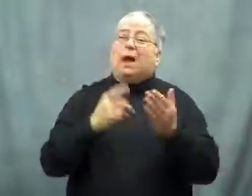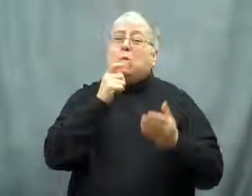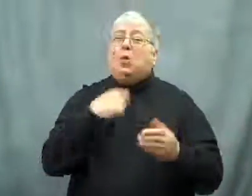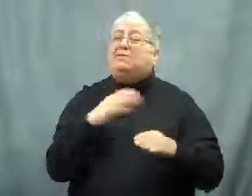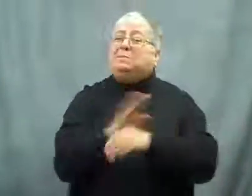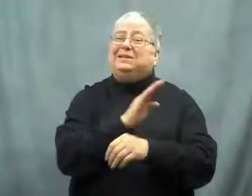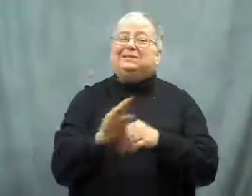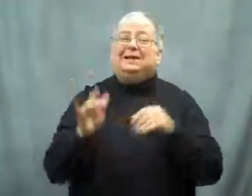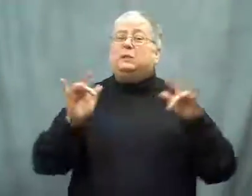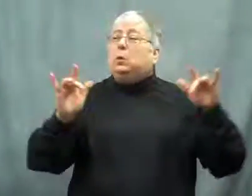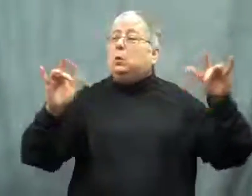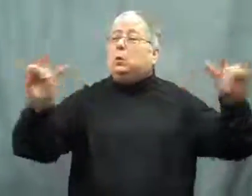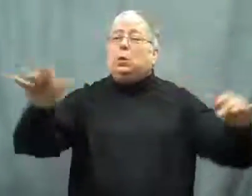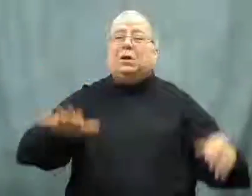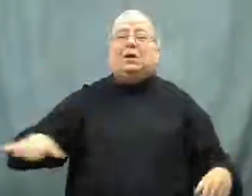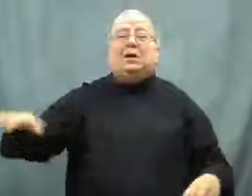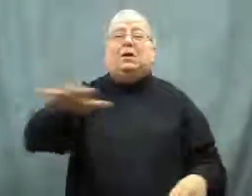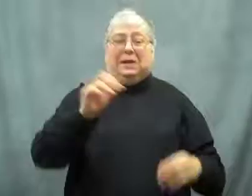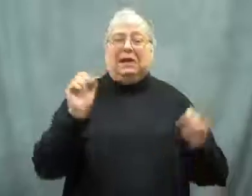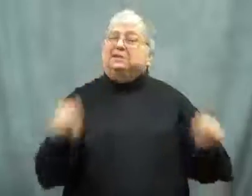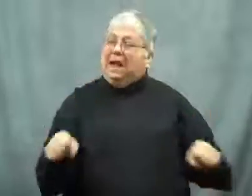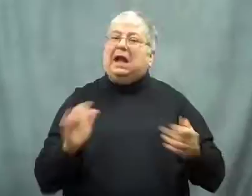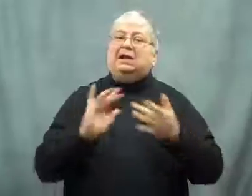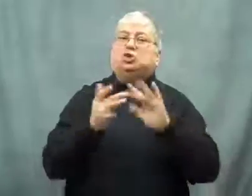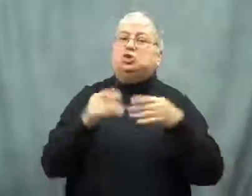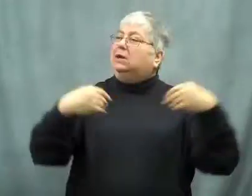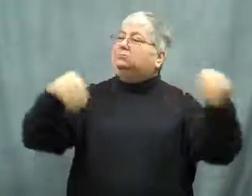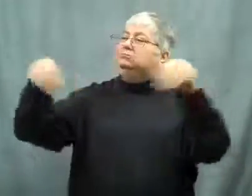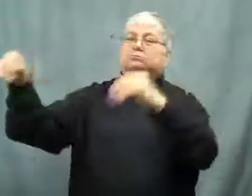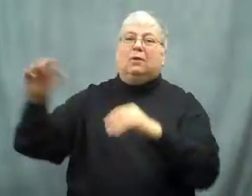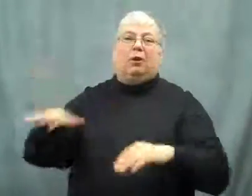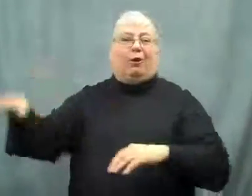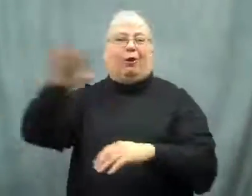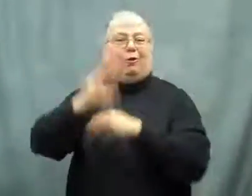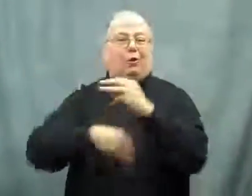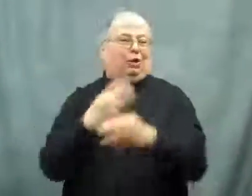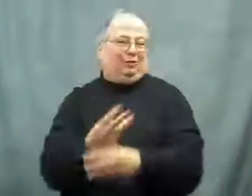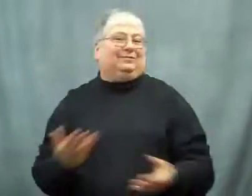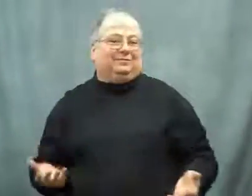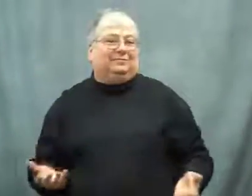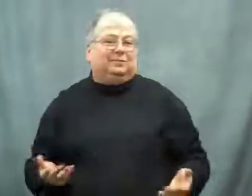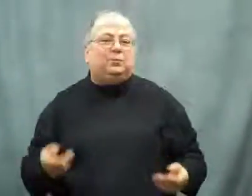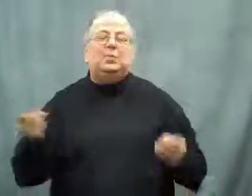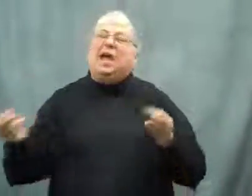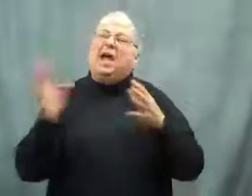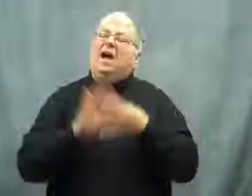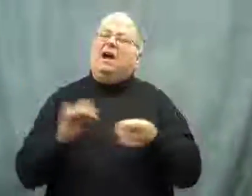Businesses in rural areas could sell their goods worldwide.